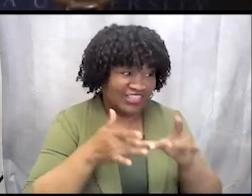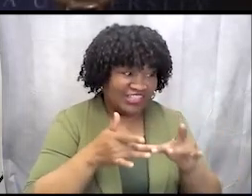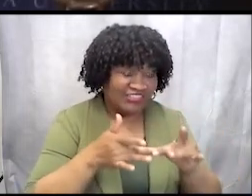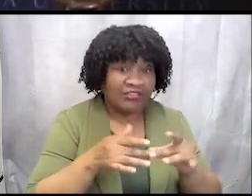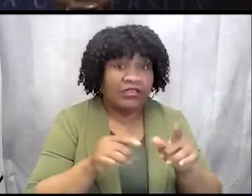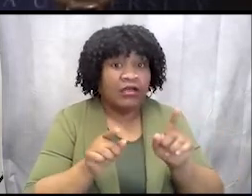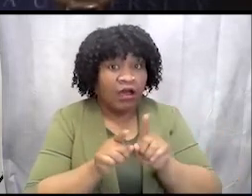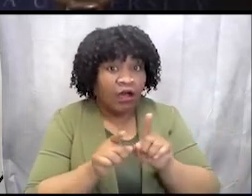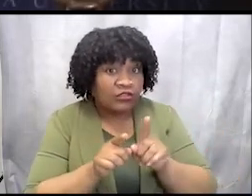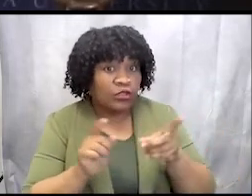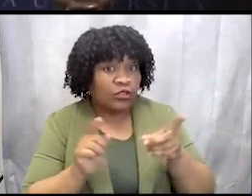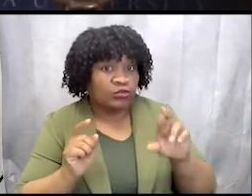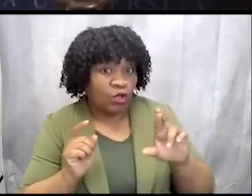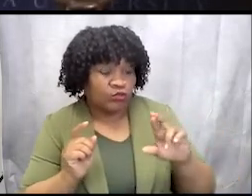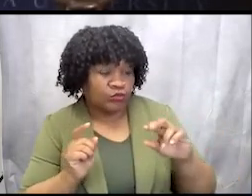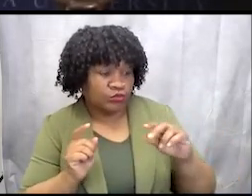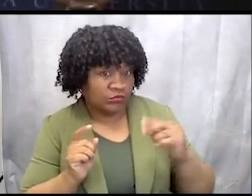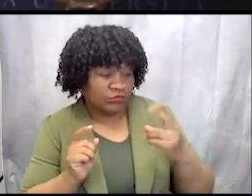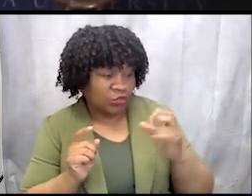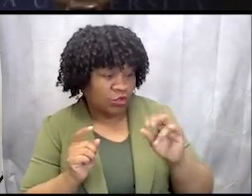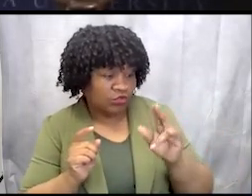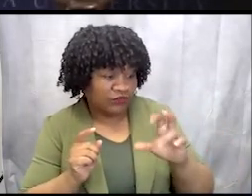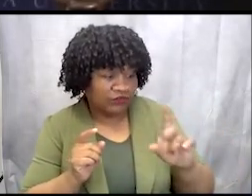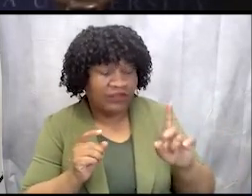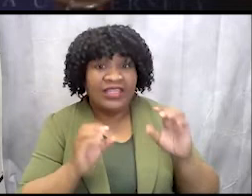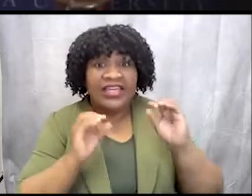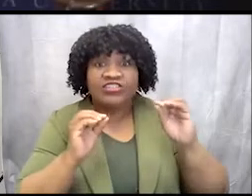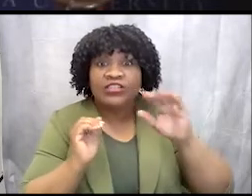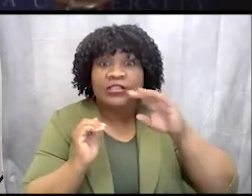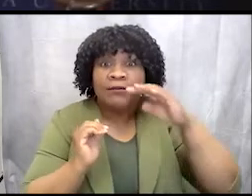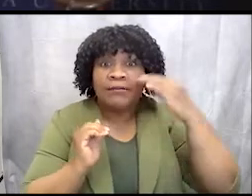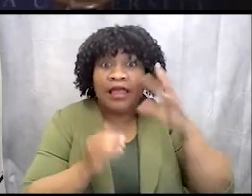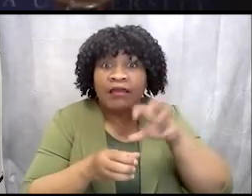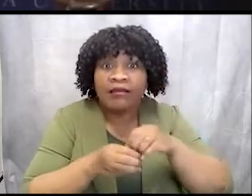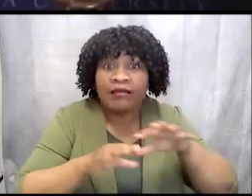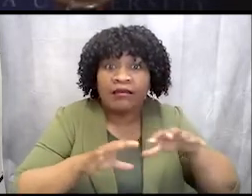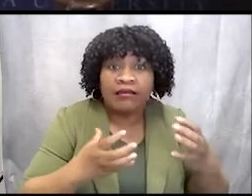And she's also the founder and director of the Black Education Research Collective or BERC,